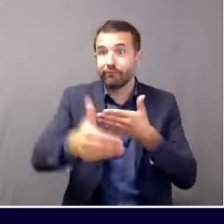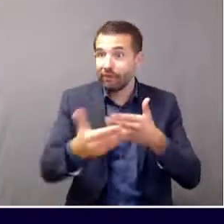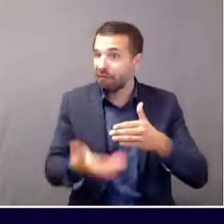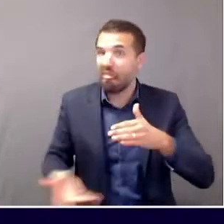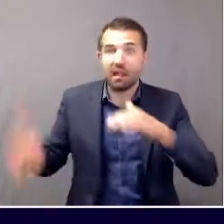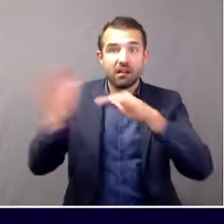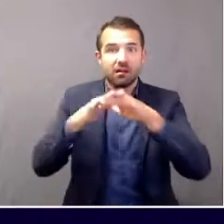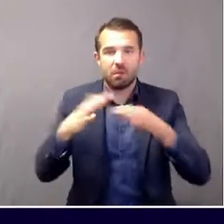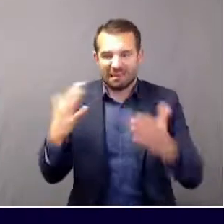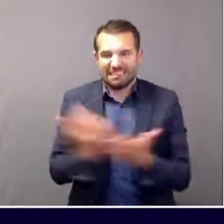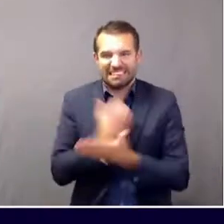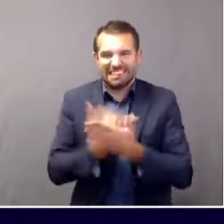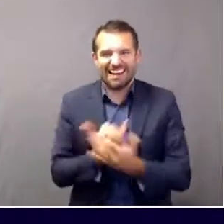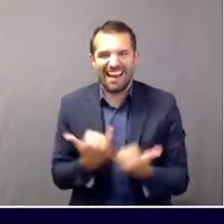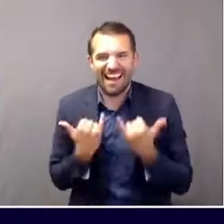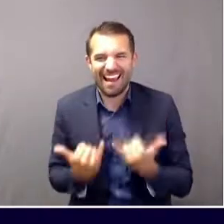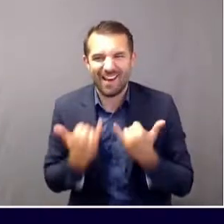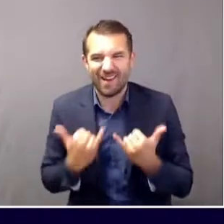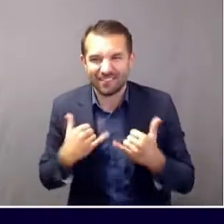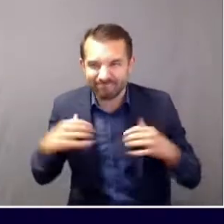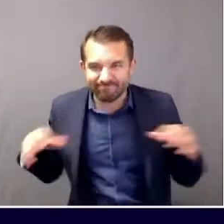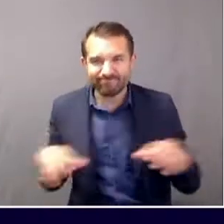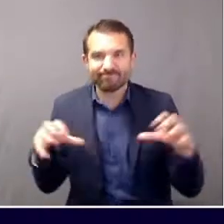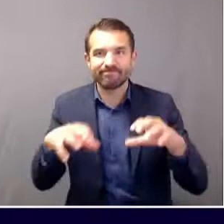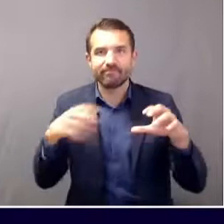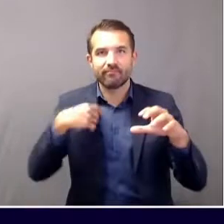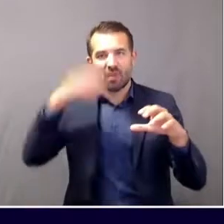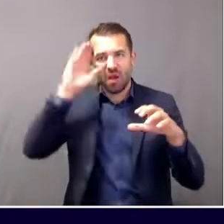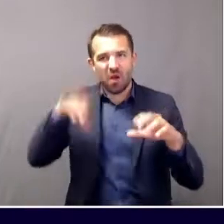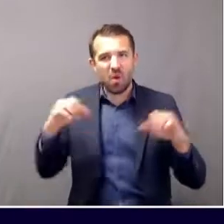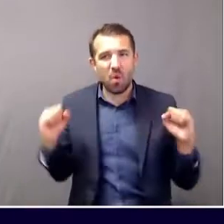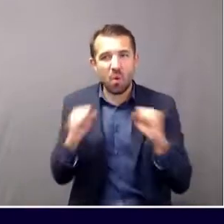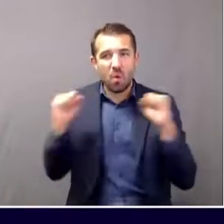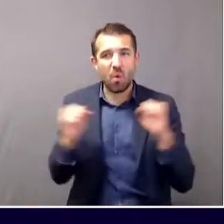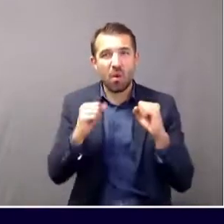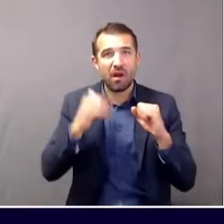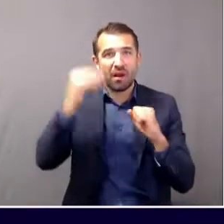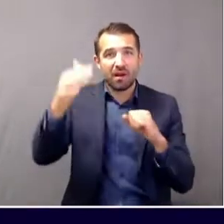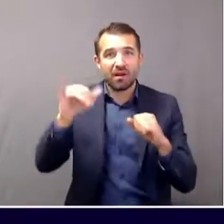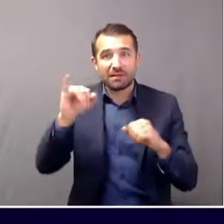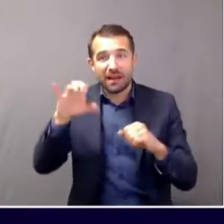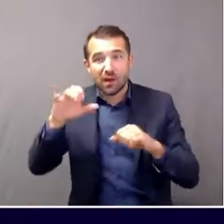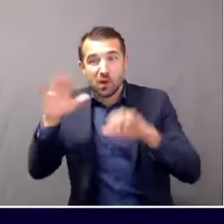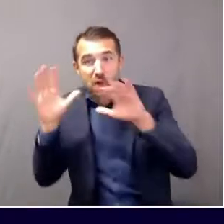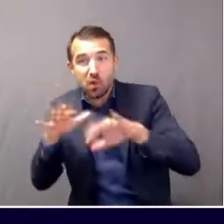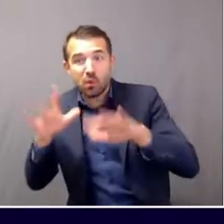hits before we start salting the